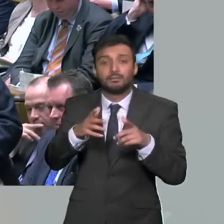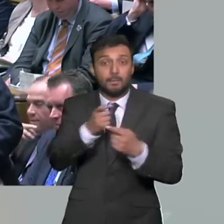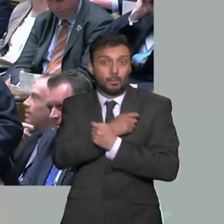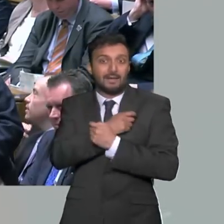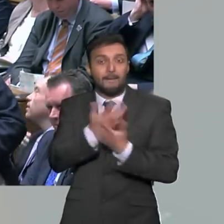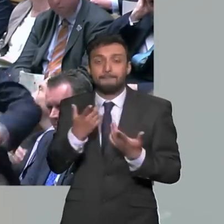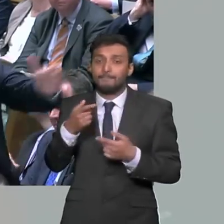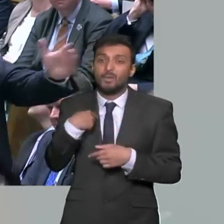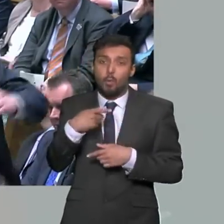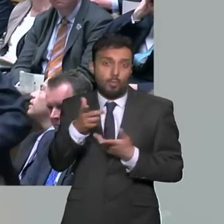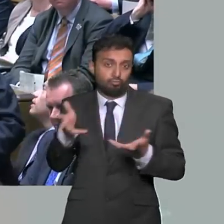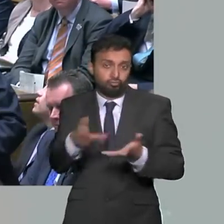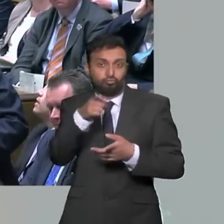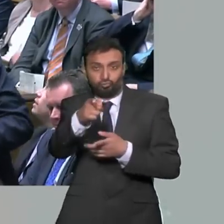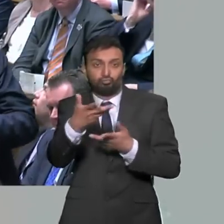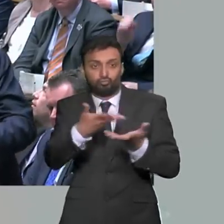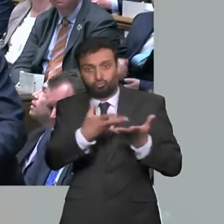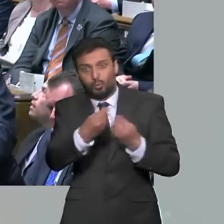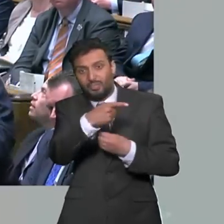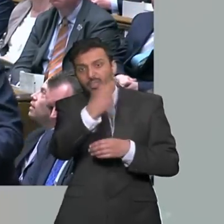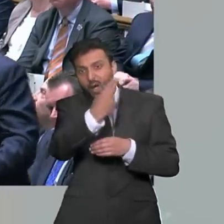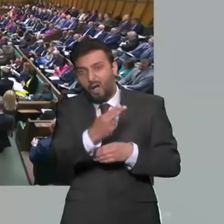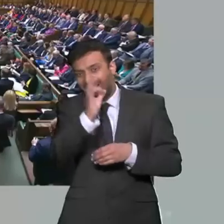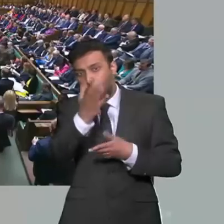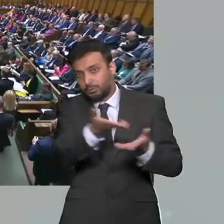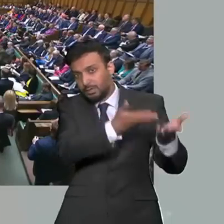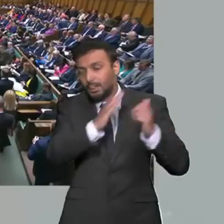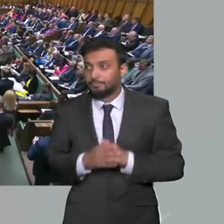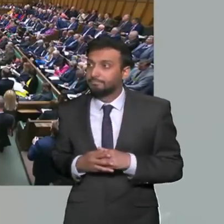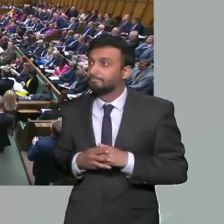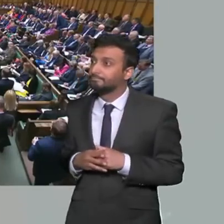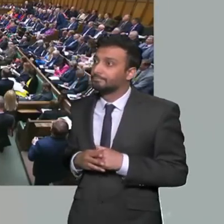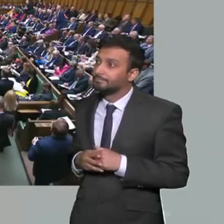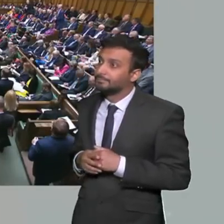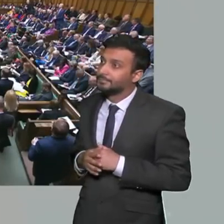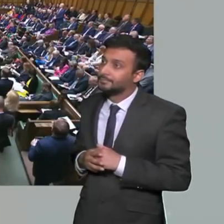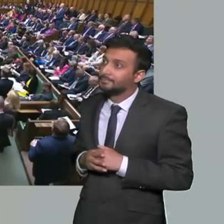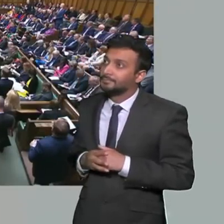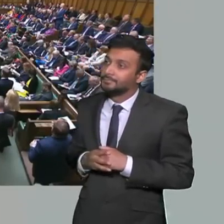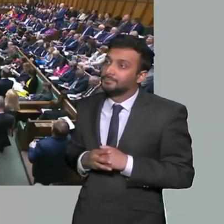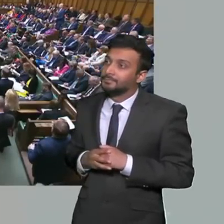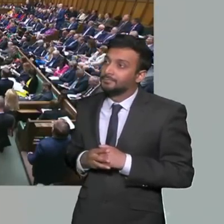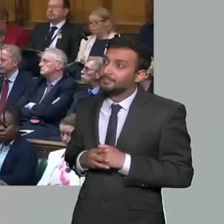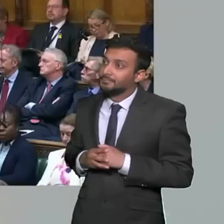with the Arts Council or other relevant bodies. Andy McDonald (Middlesbrough) (Lab) Q11.